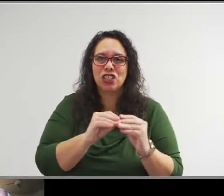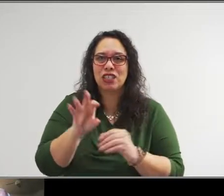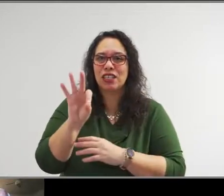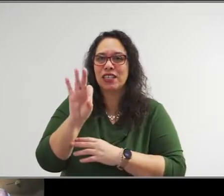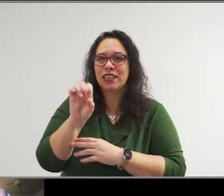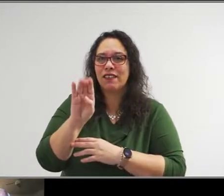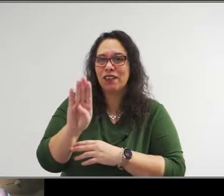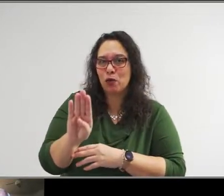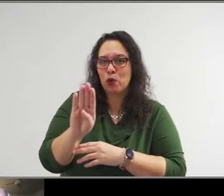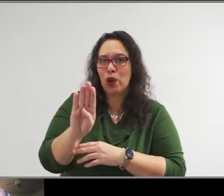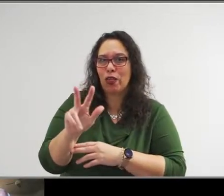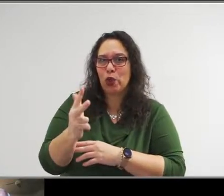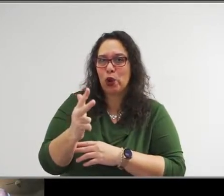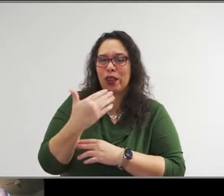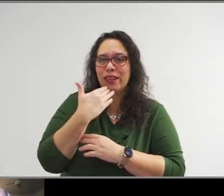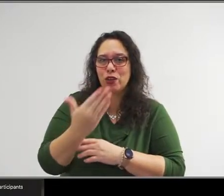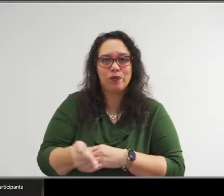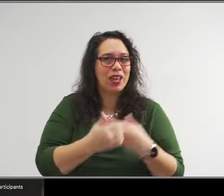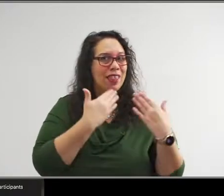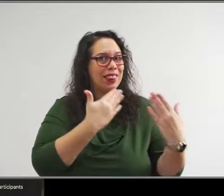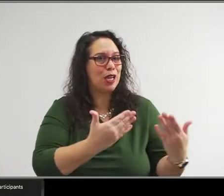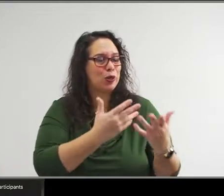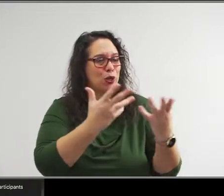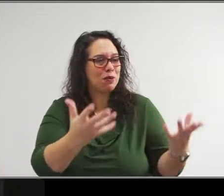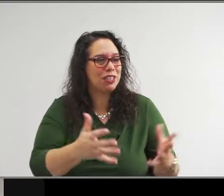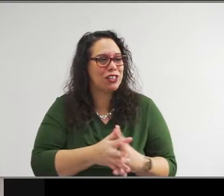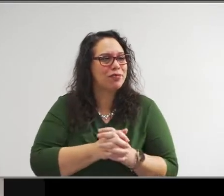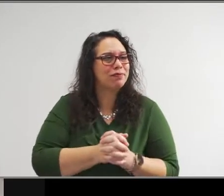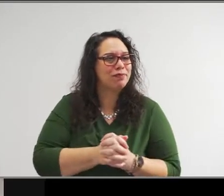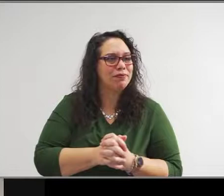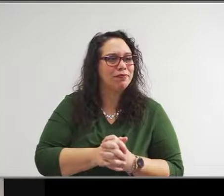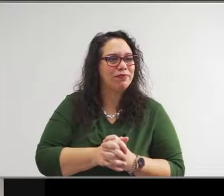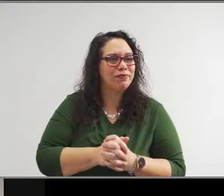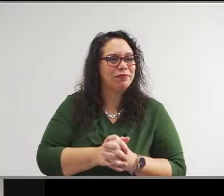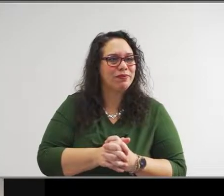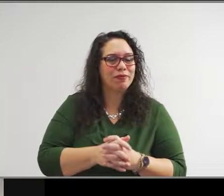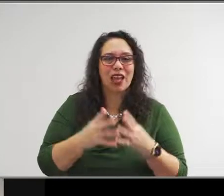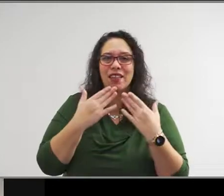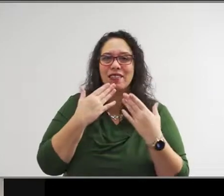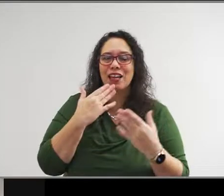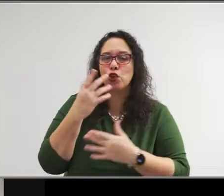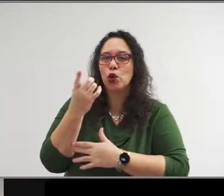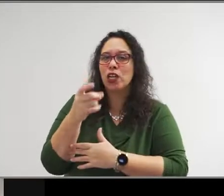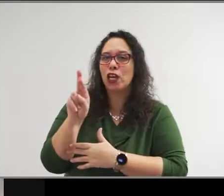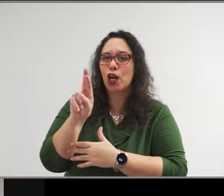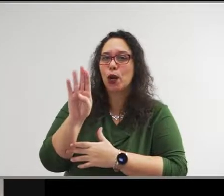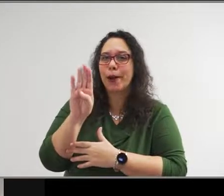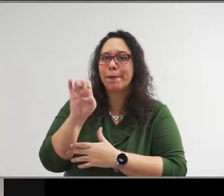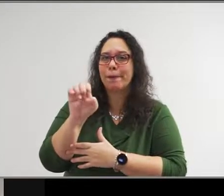Thank you. Thank you so much. And thank you, Dr. Benitez for asking that question